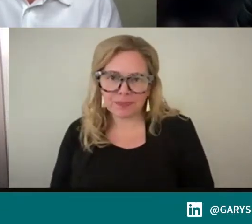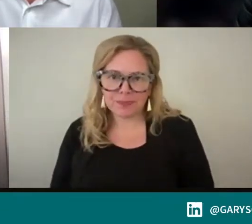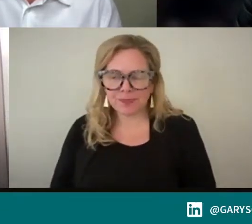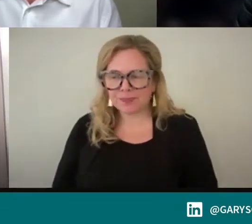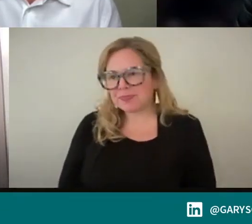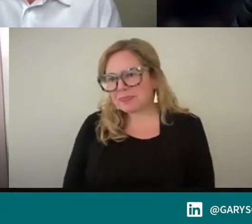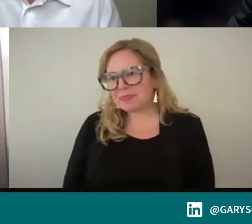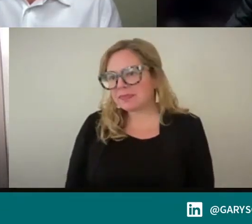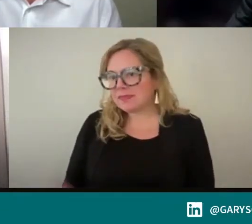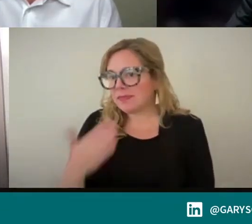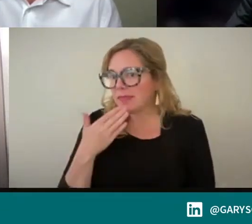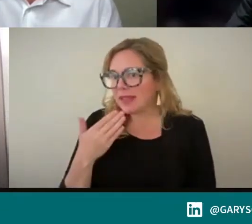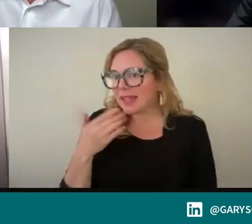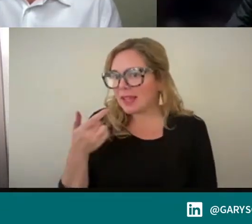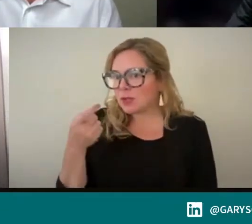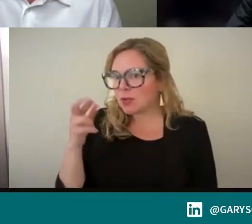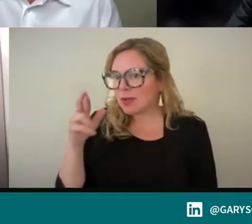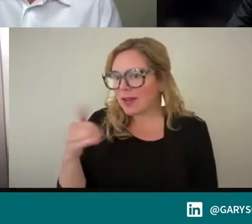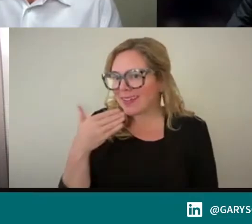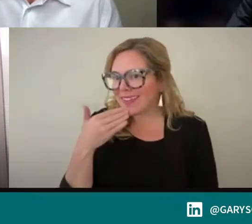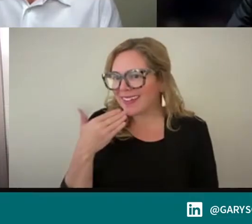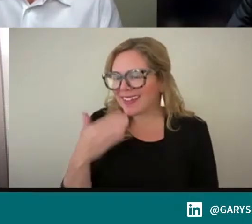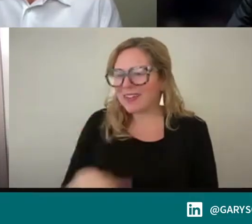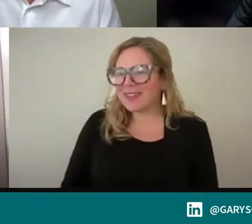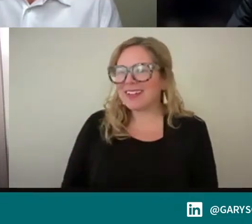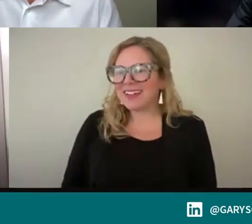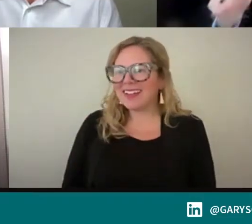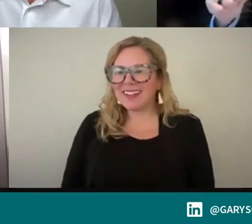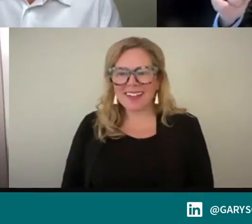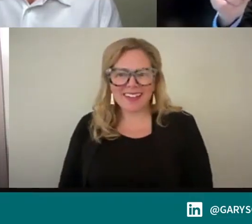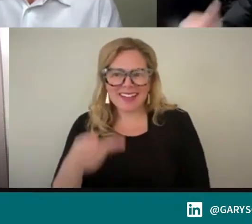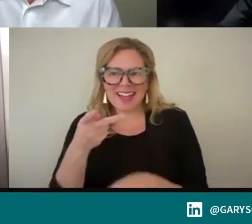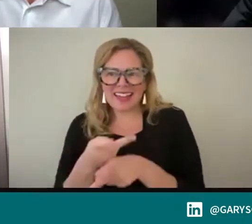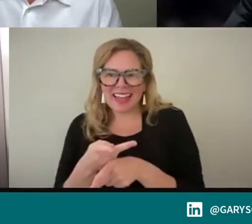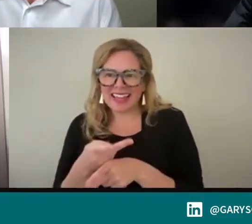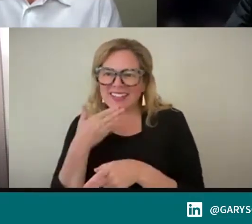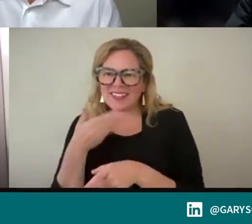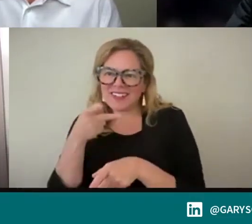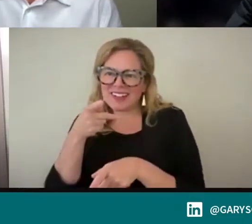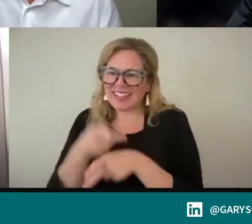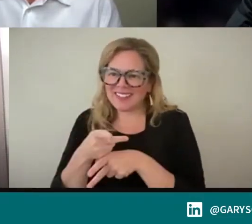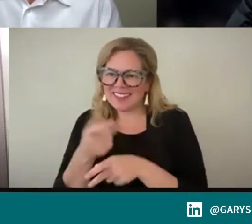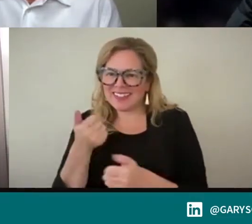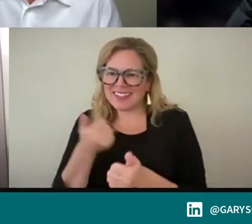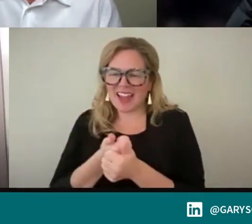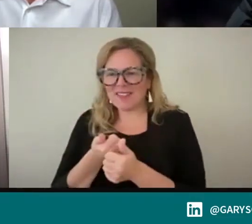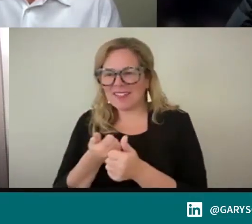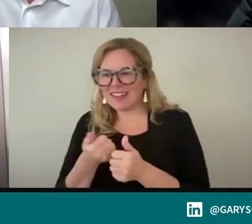and thanks for keeping the lights on, on our conference as well by the way, to your team,